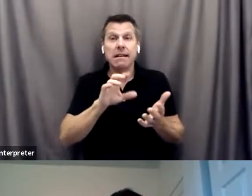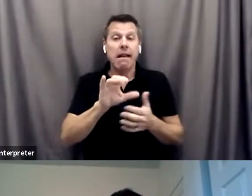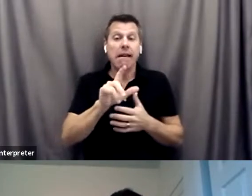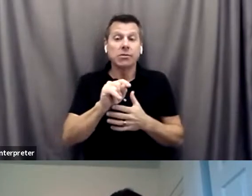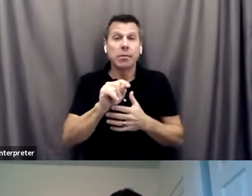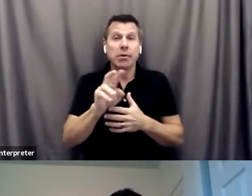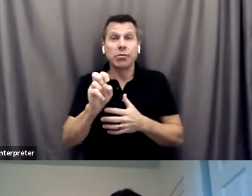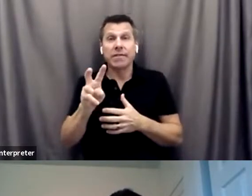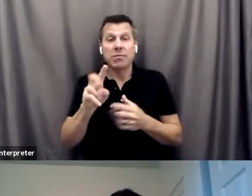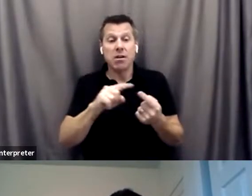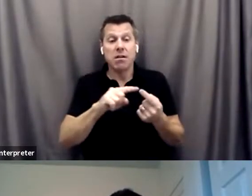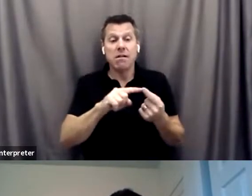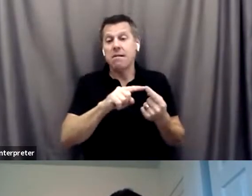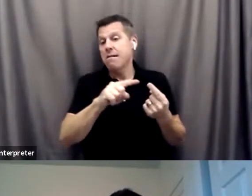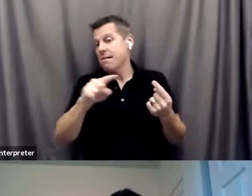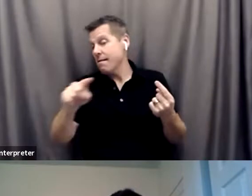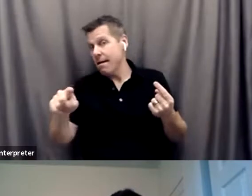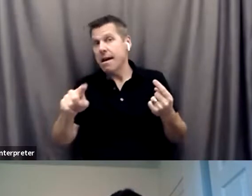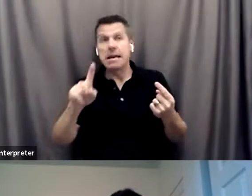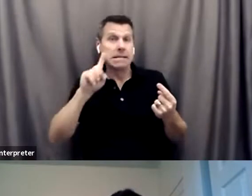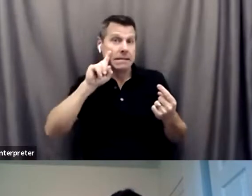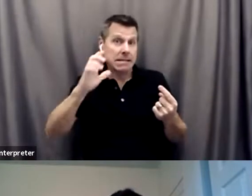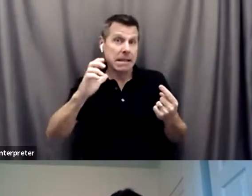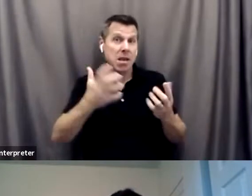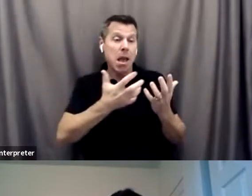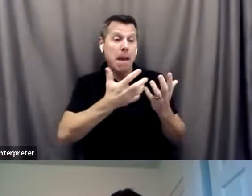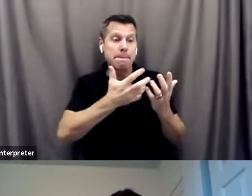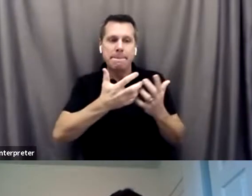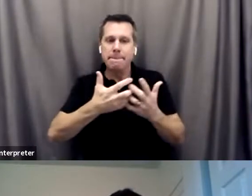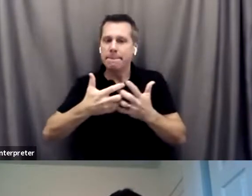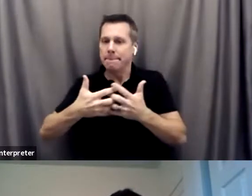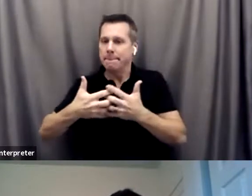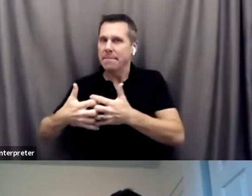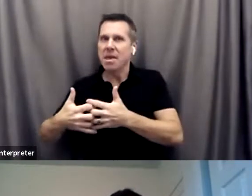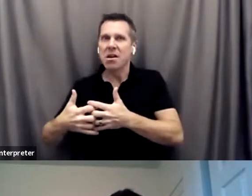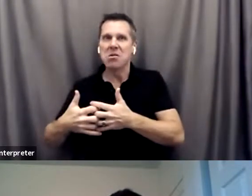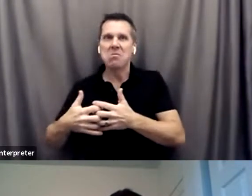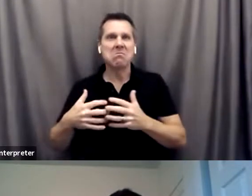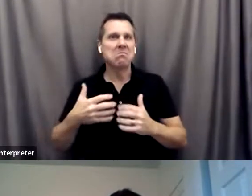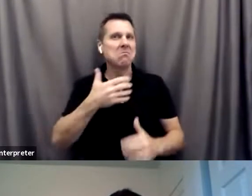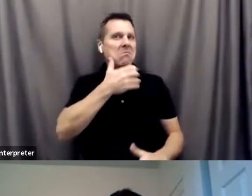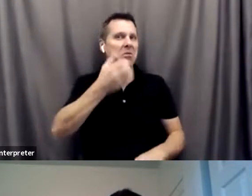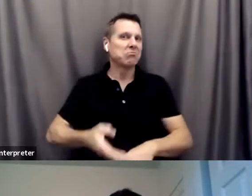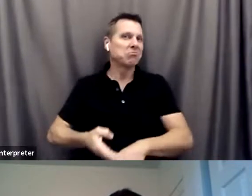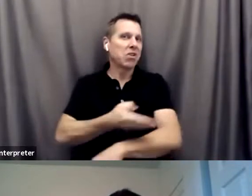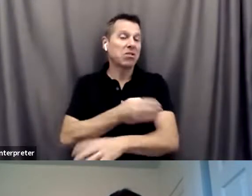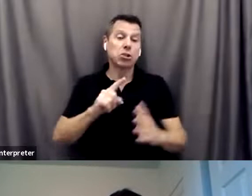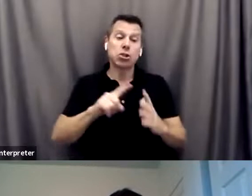right now, it seems that they already assimilate and they adapt to the decision. But yeah, at the beginning, it was it was very, very difficult.